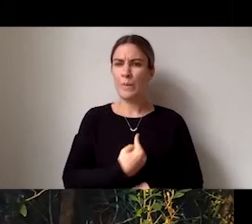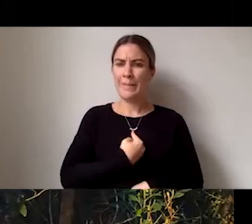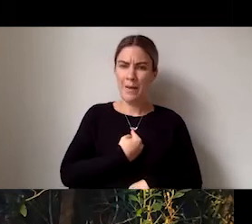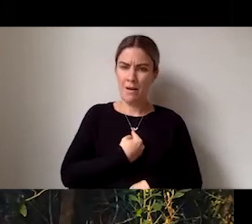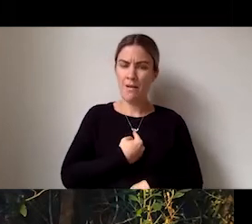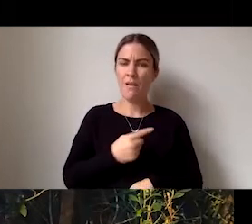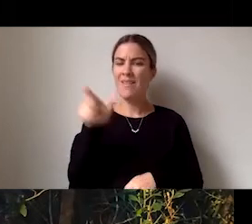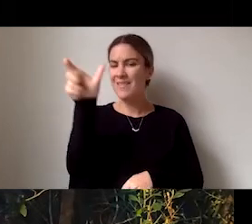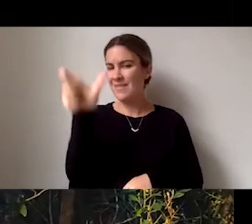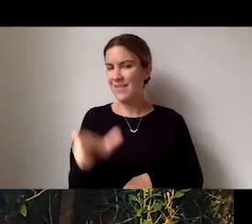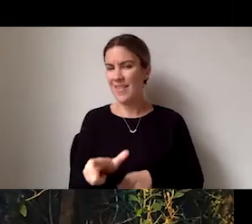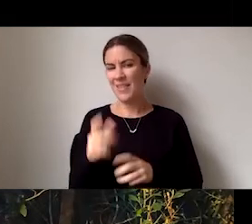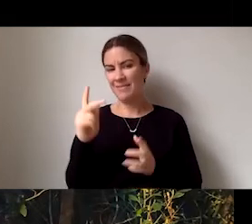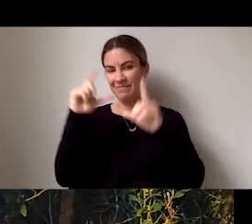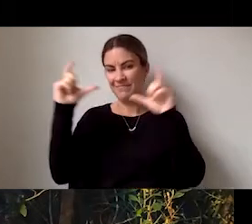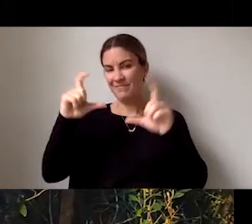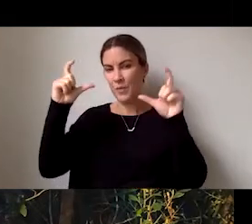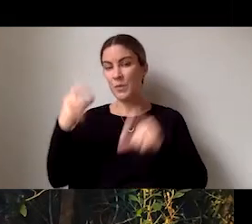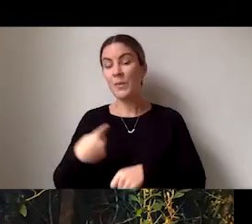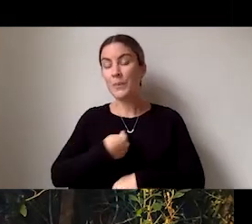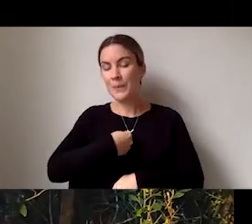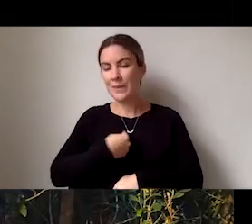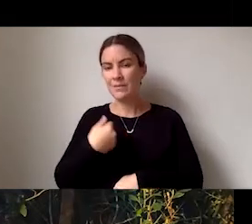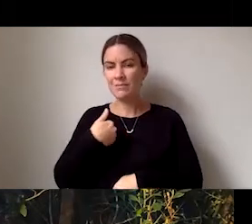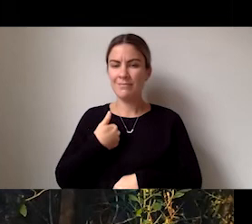of the page there is a picture of me. I'm a fair-skinned man, I'm 30